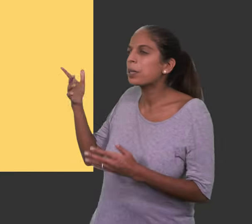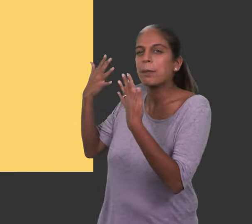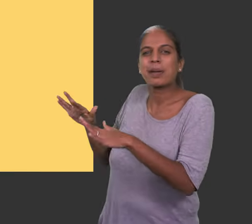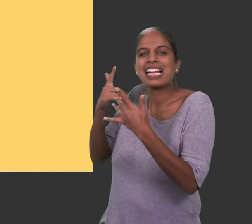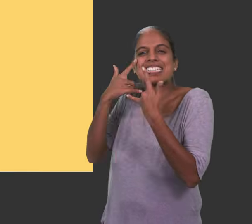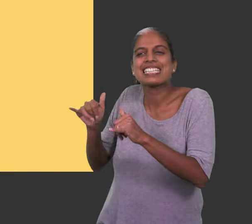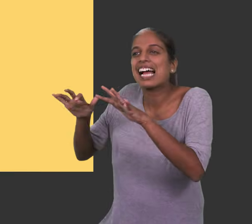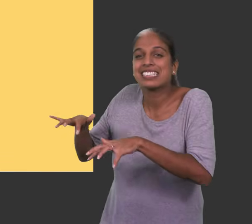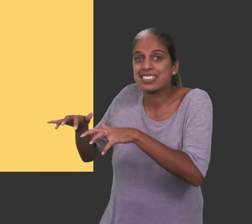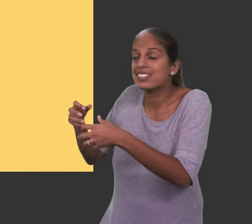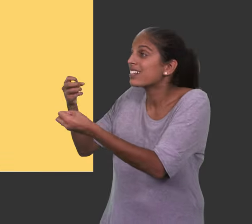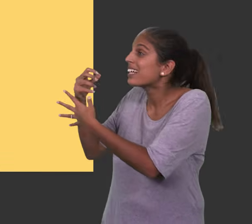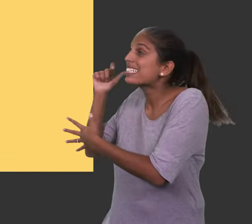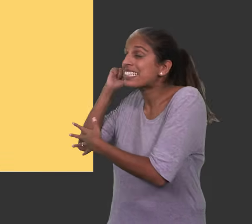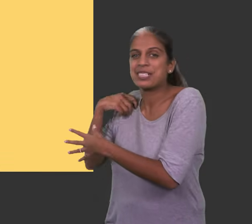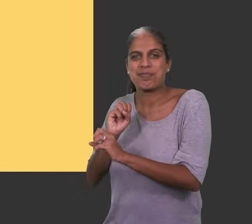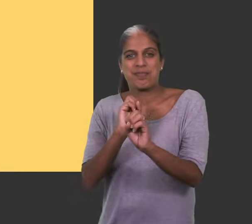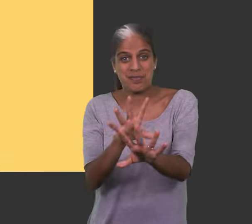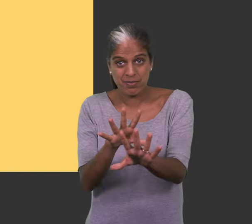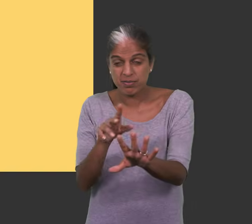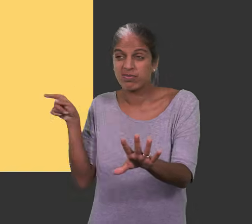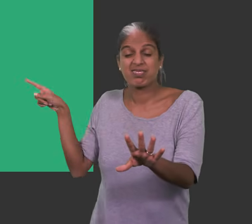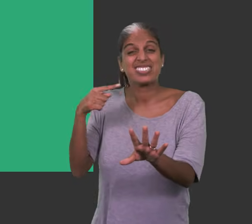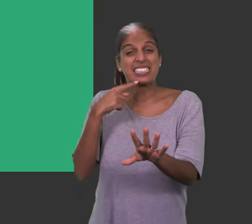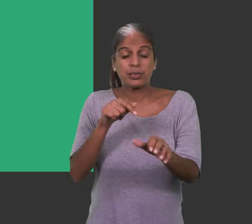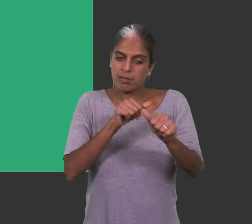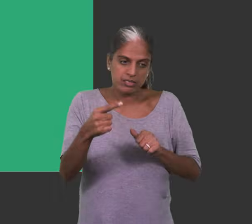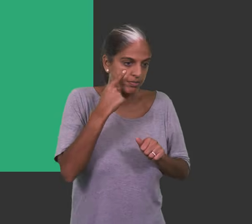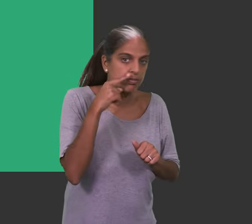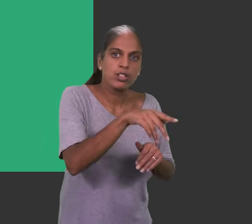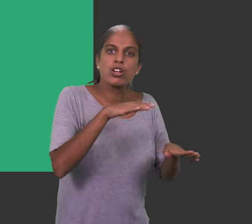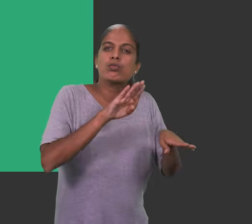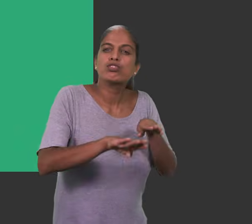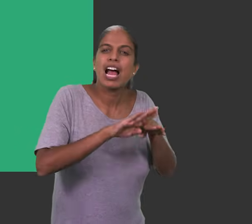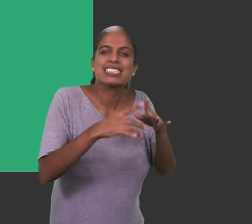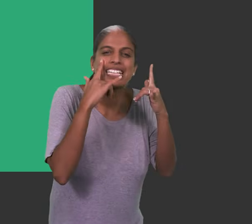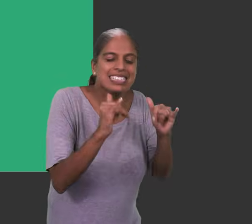Here are tips from some previous test takers. Take the practice test to see how it works